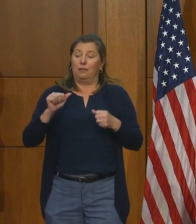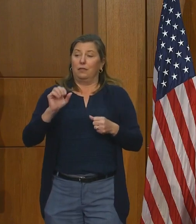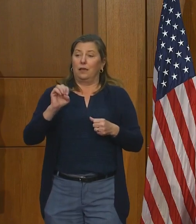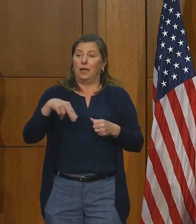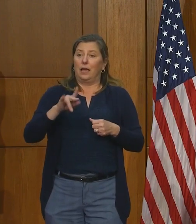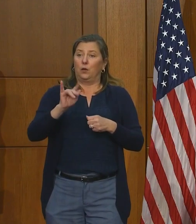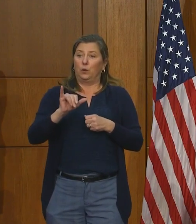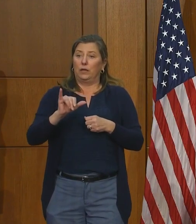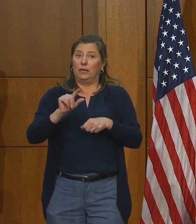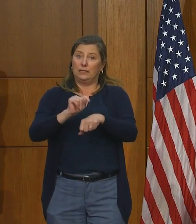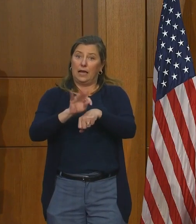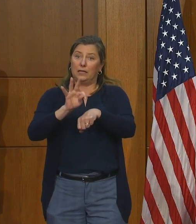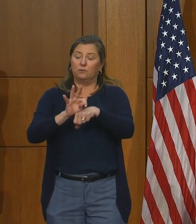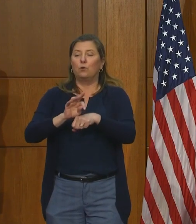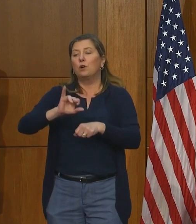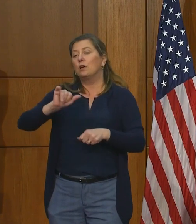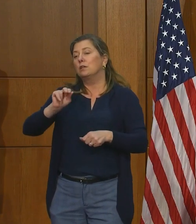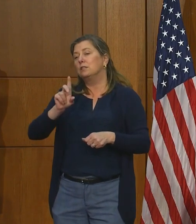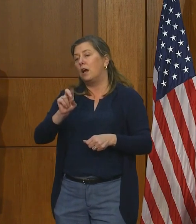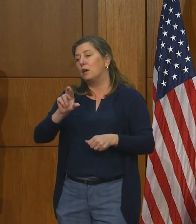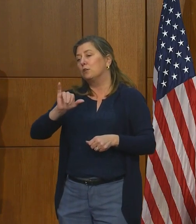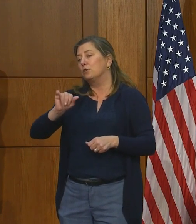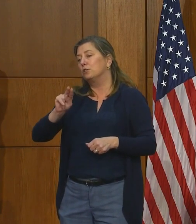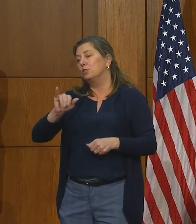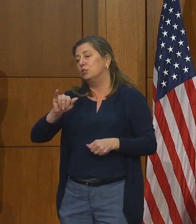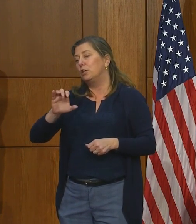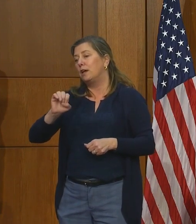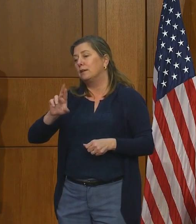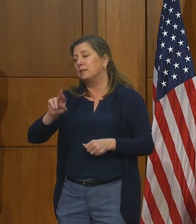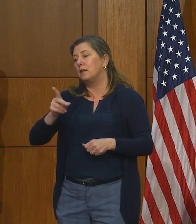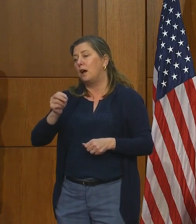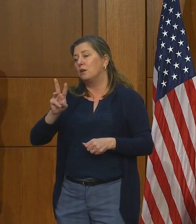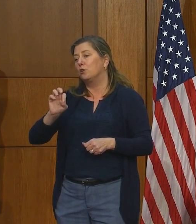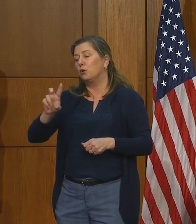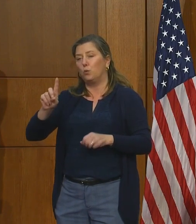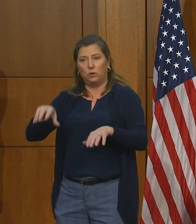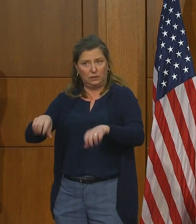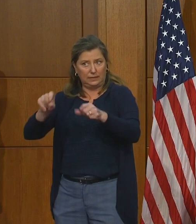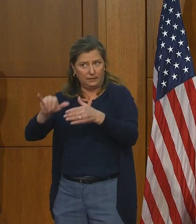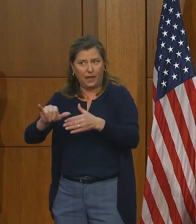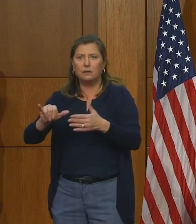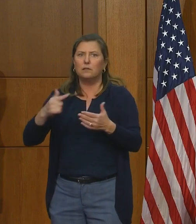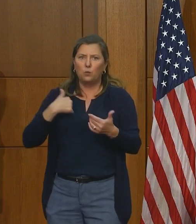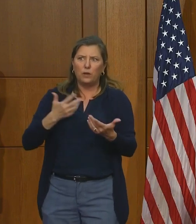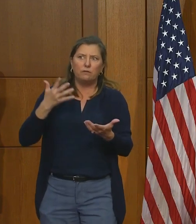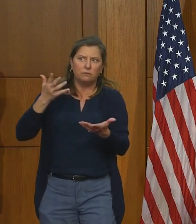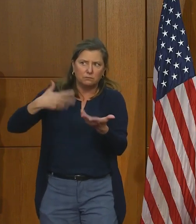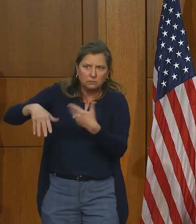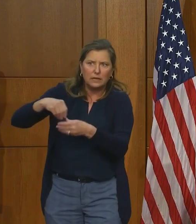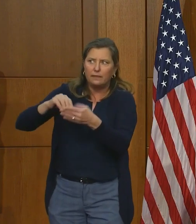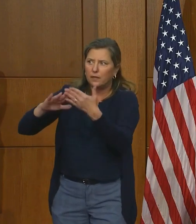SAFE AND UP WE HAVE A HEALTH.